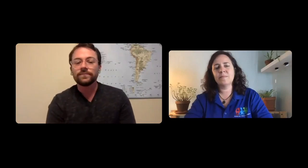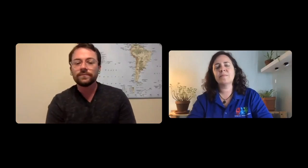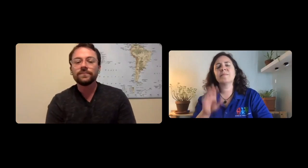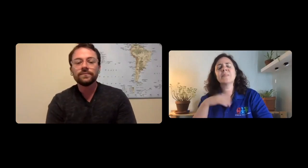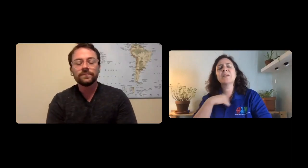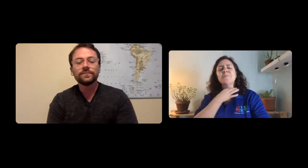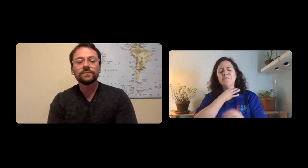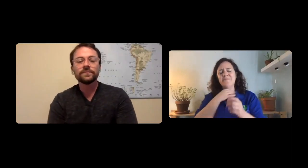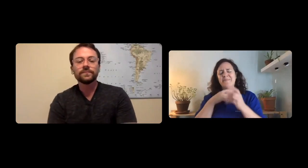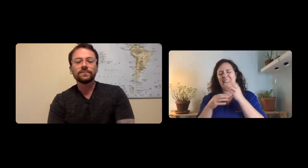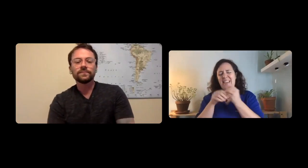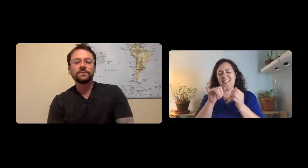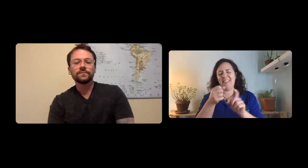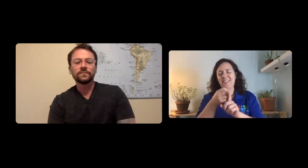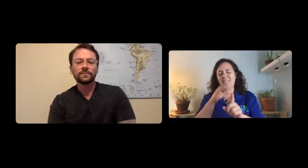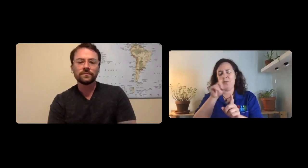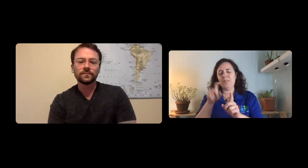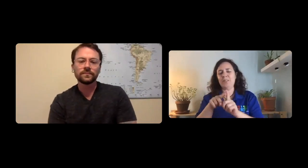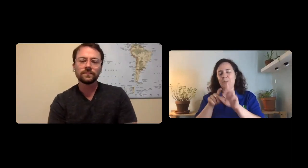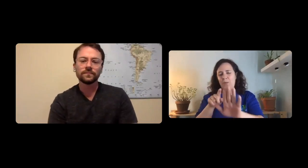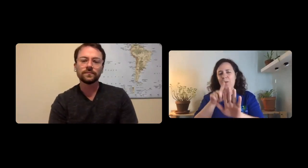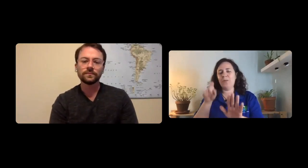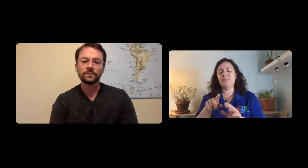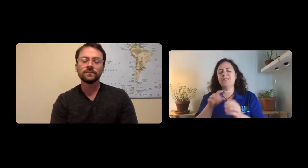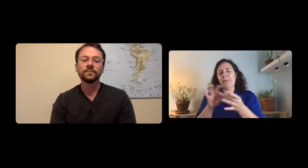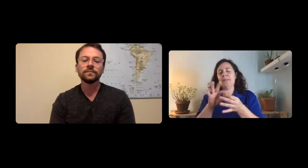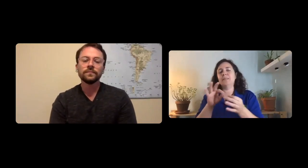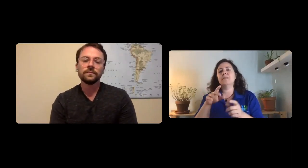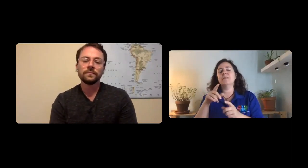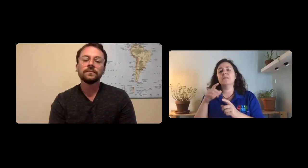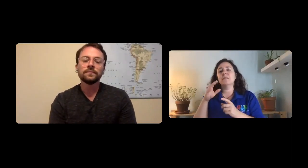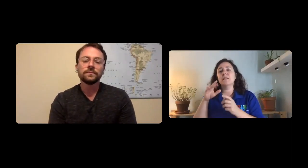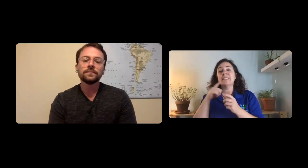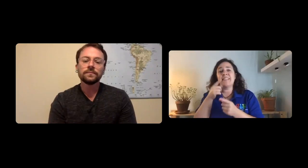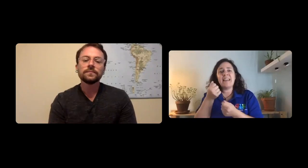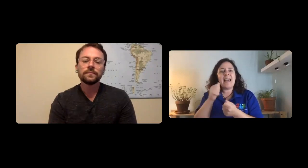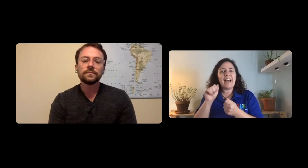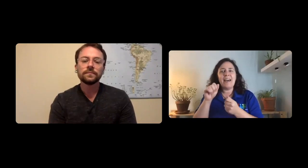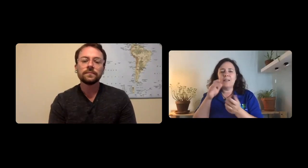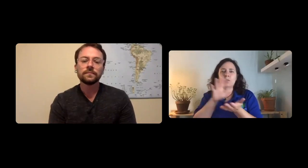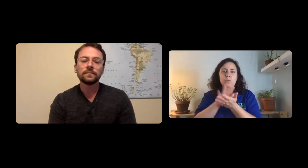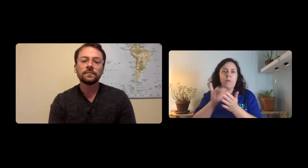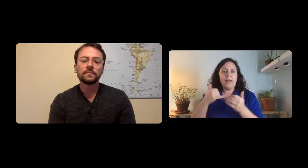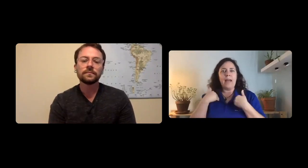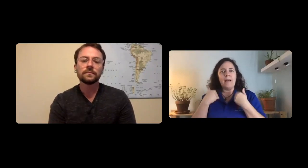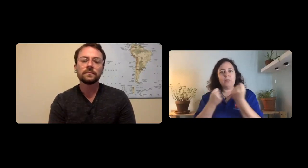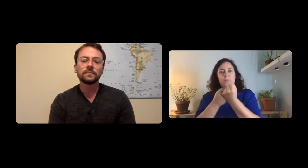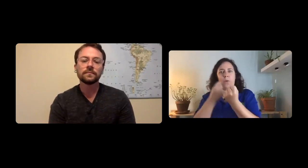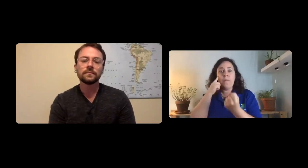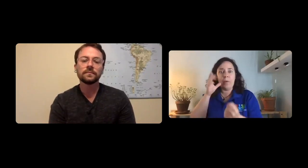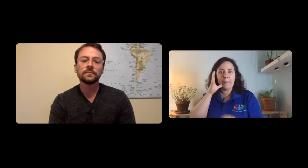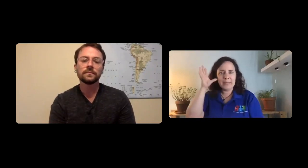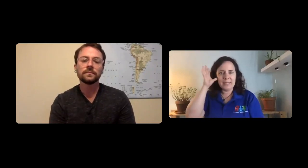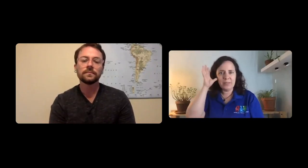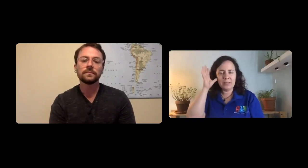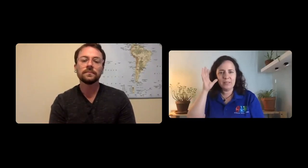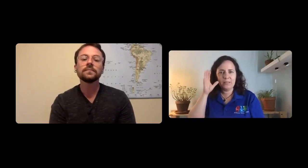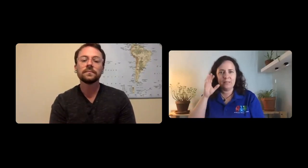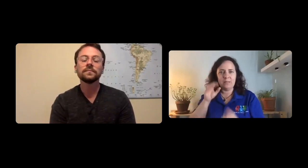why it is we're teaching the things we're doing. > Well, that brings something to mind then.